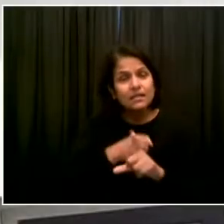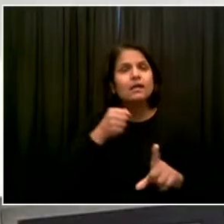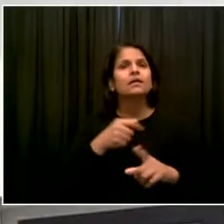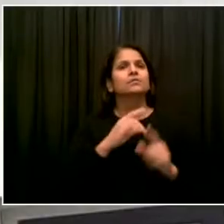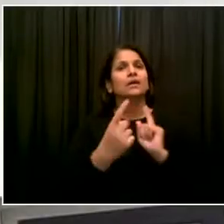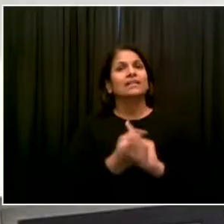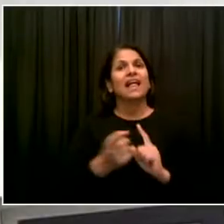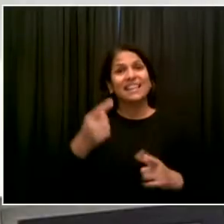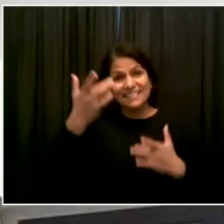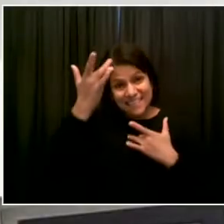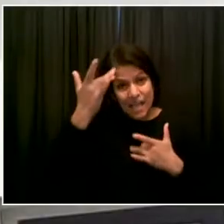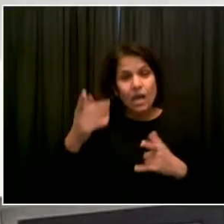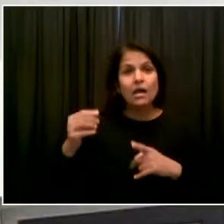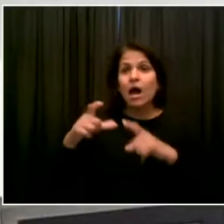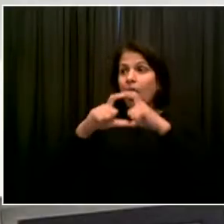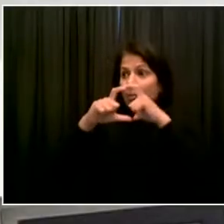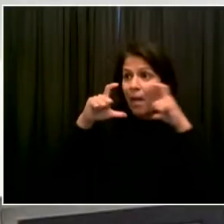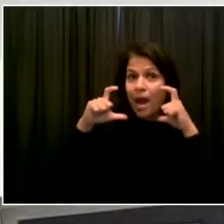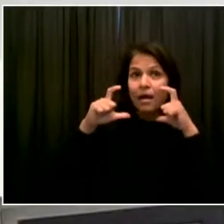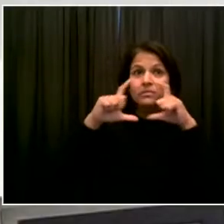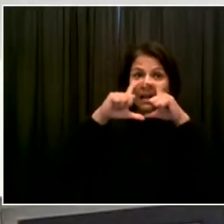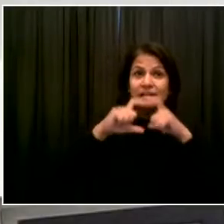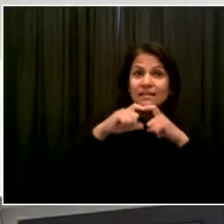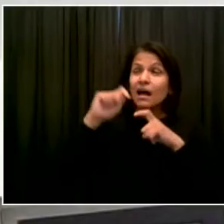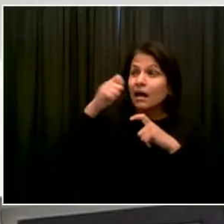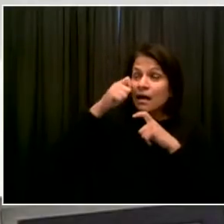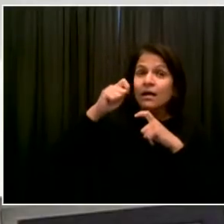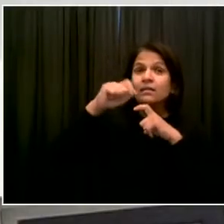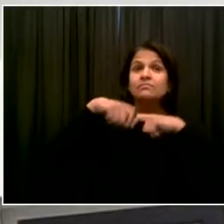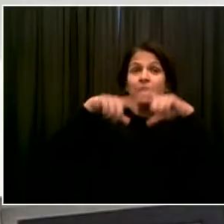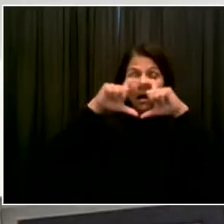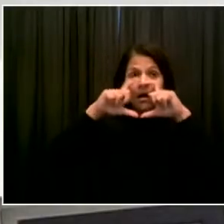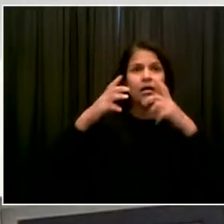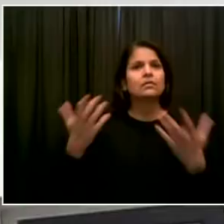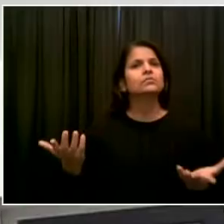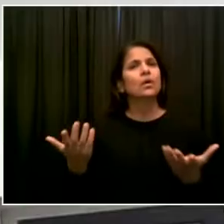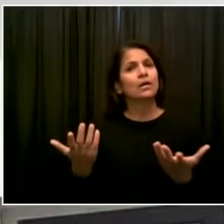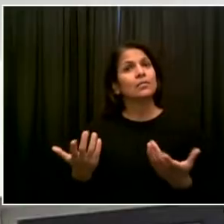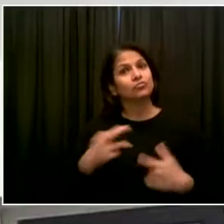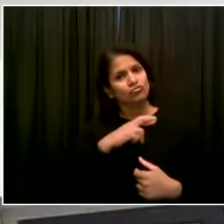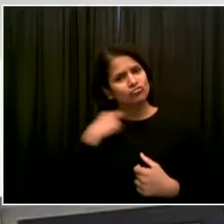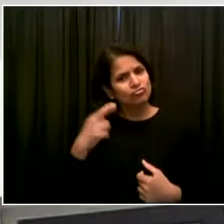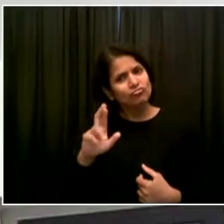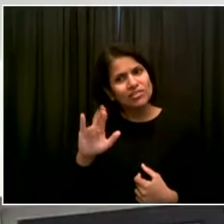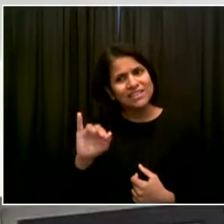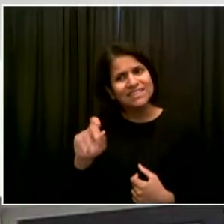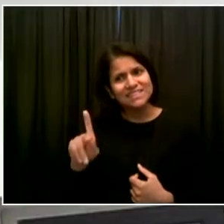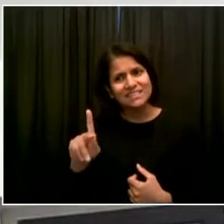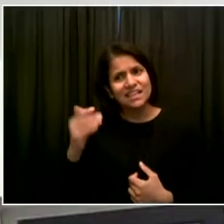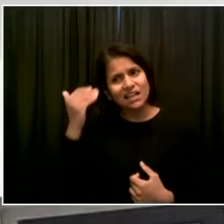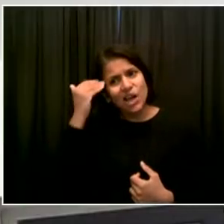VERY CLOSE TO PEOPLE WITH COVID-19 , WITHOUT THEIR MASKS ON.